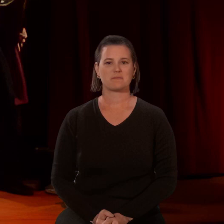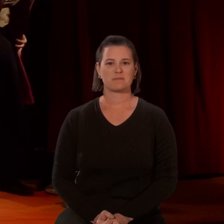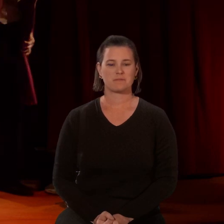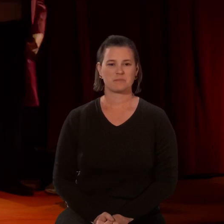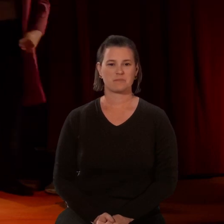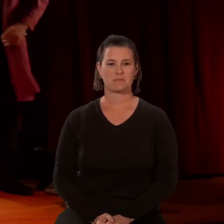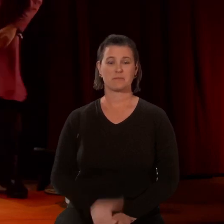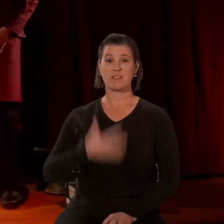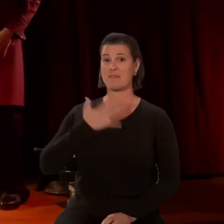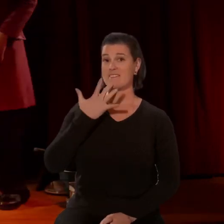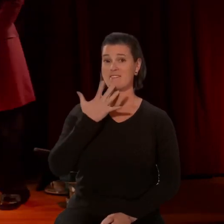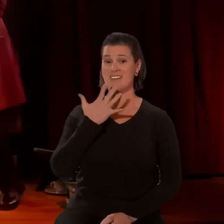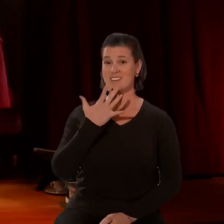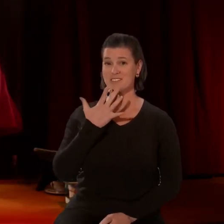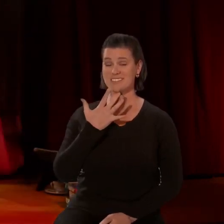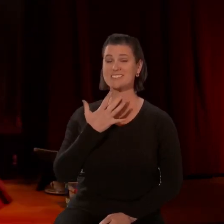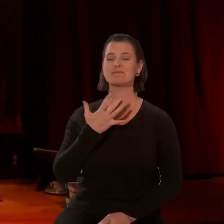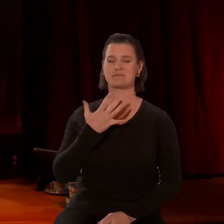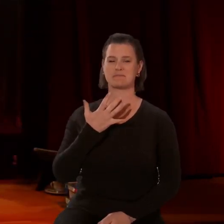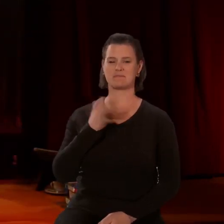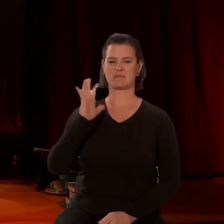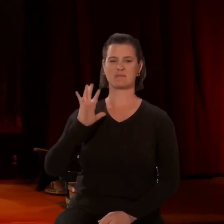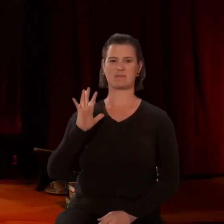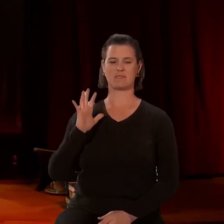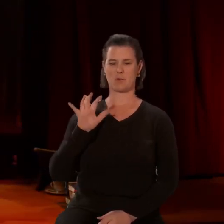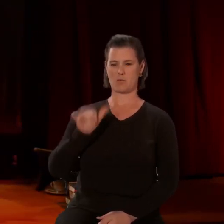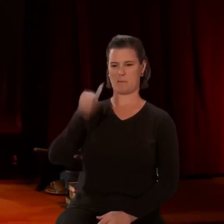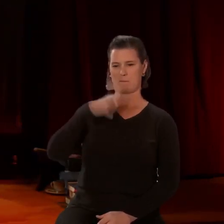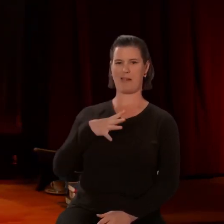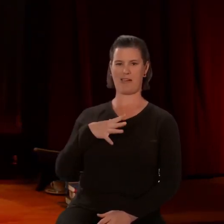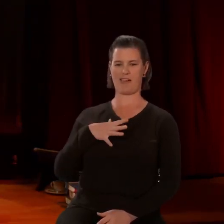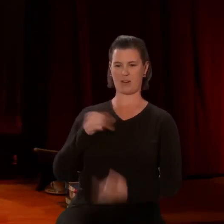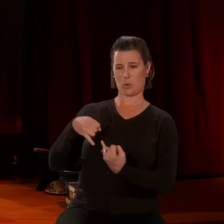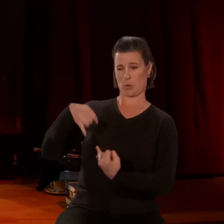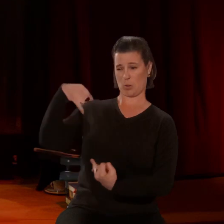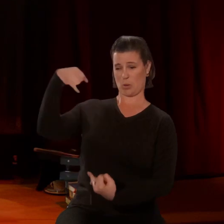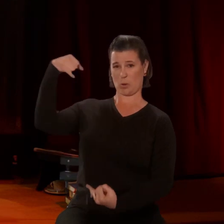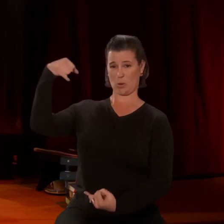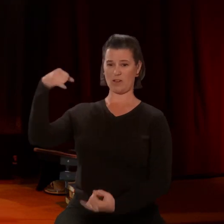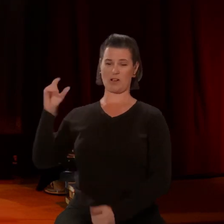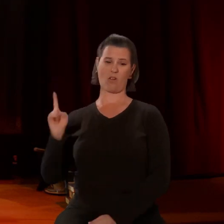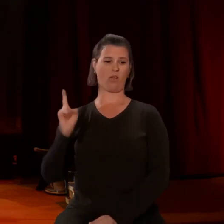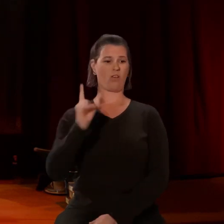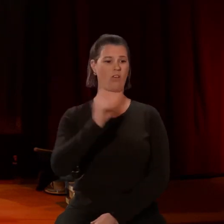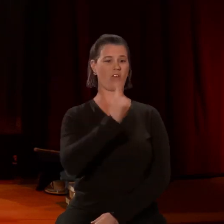My favorite gag I pulled whenever that scarecrow of a man visited the Van Tassel farm for singing lessons,